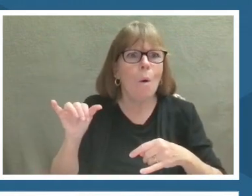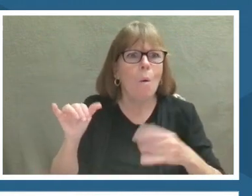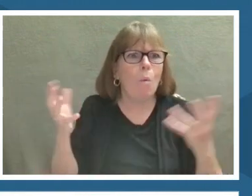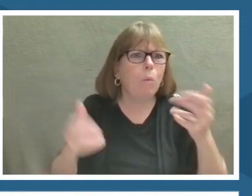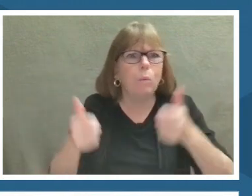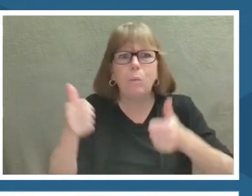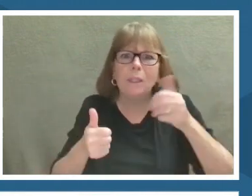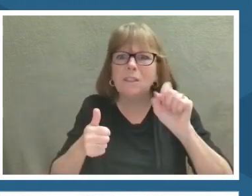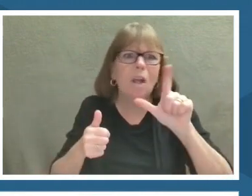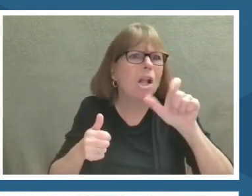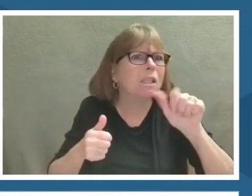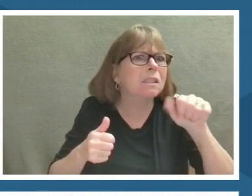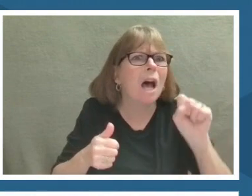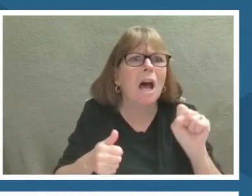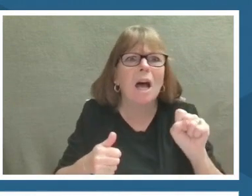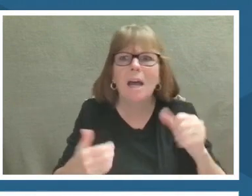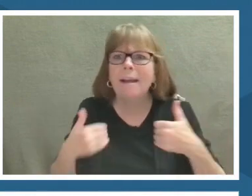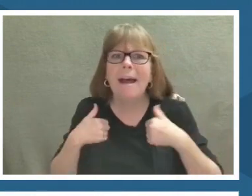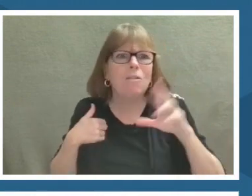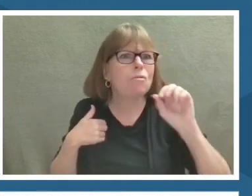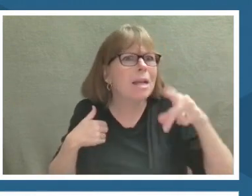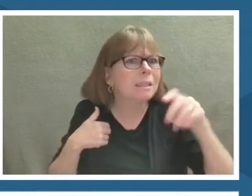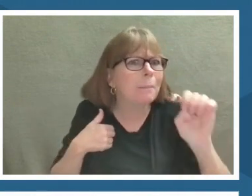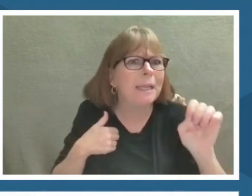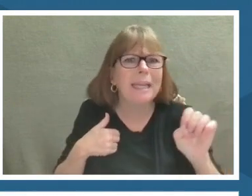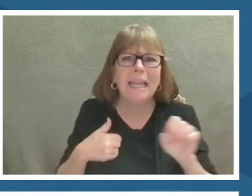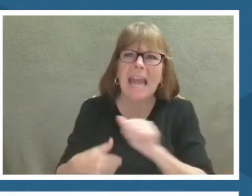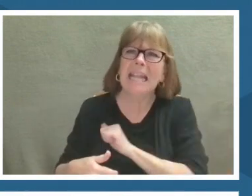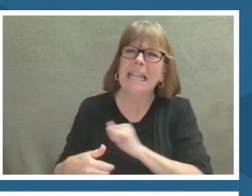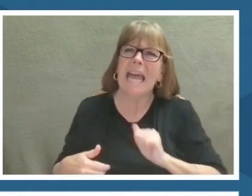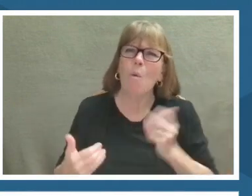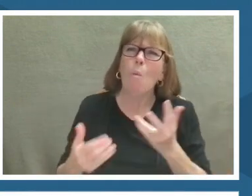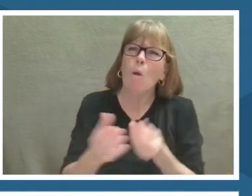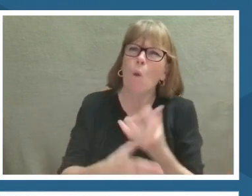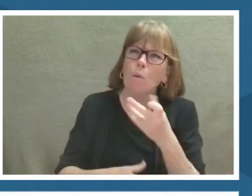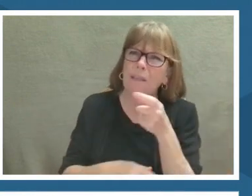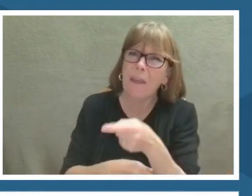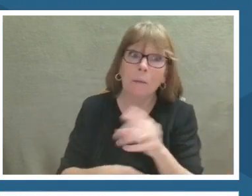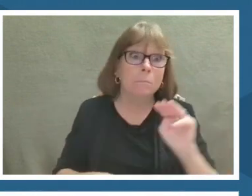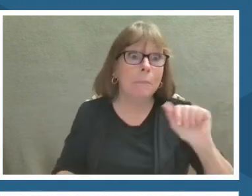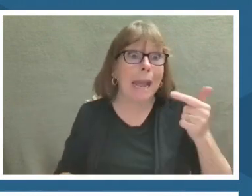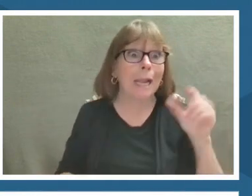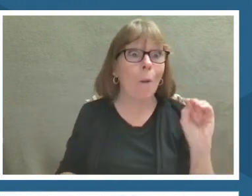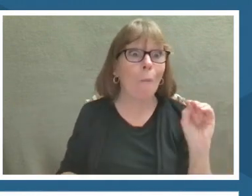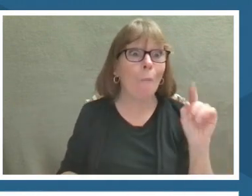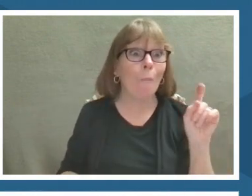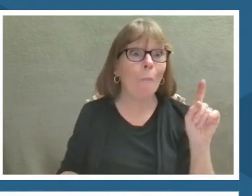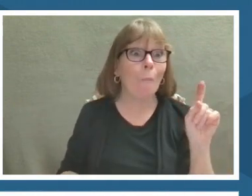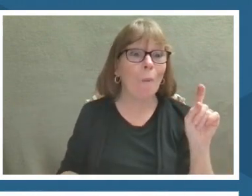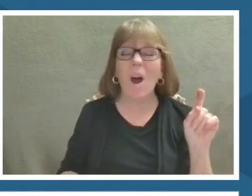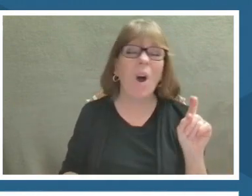the recipe what can we grow in atlanta georgia can it be mango salsa or does